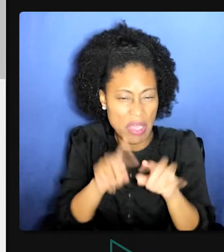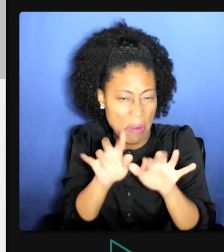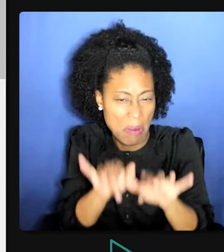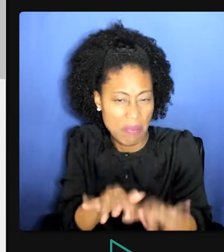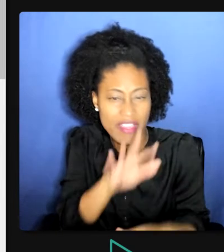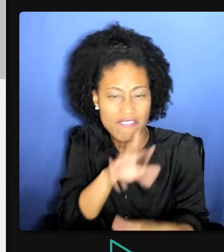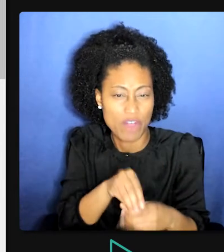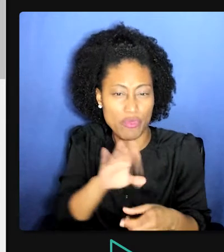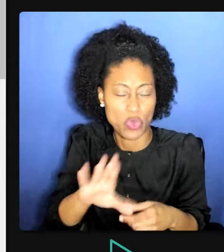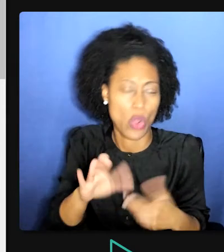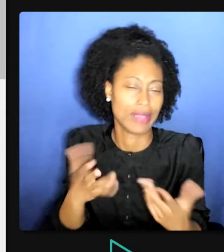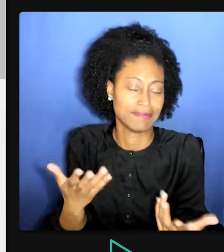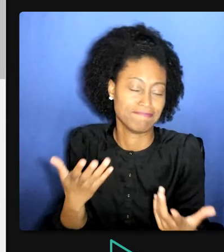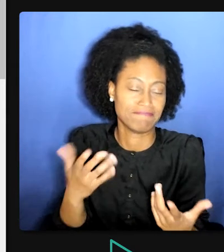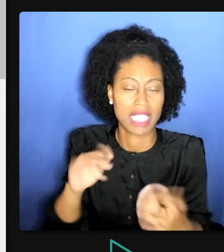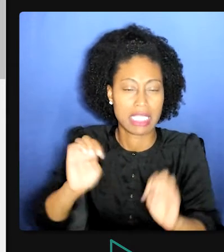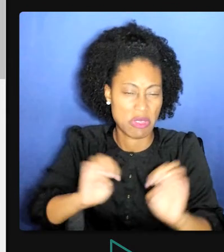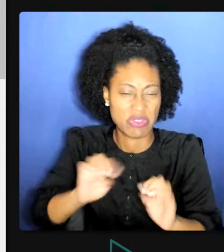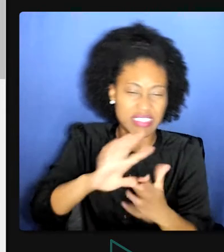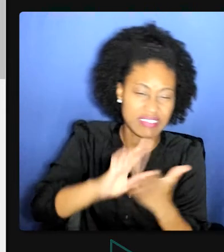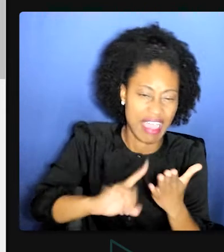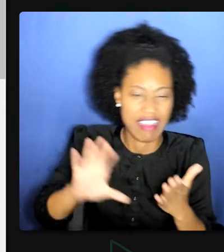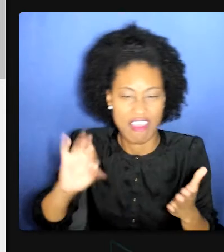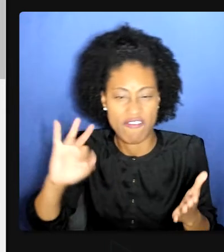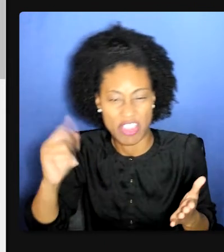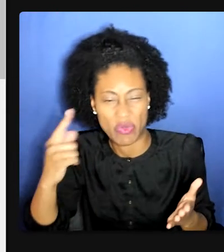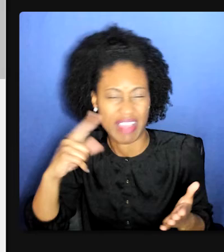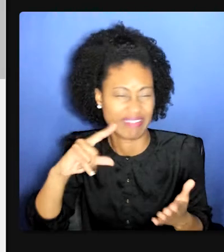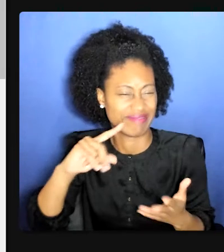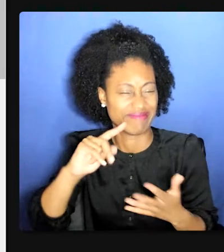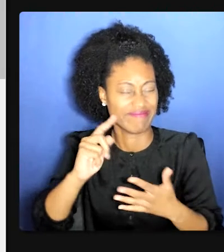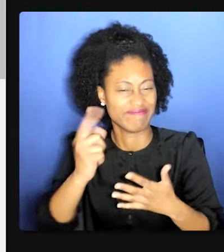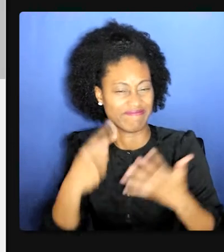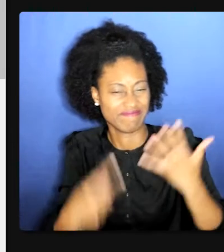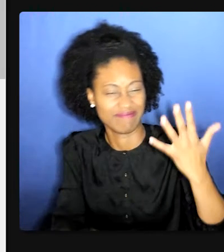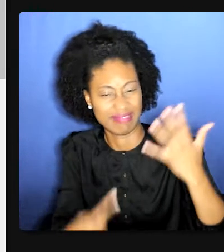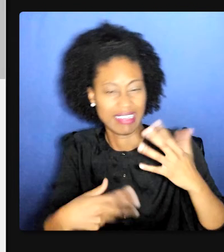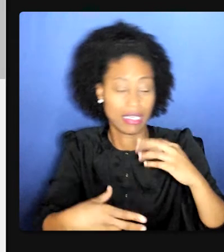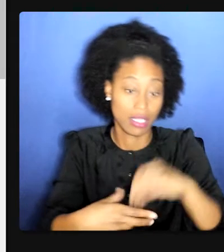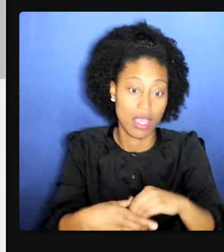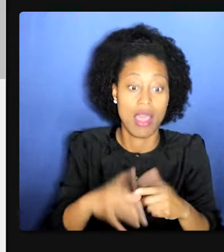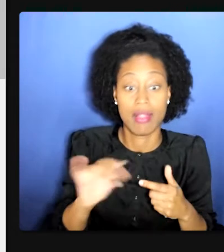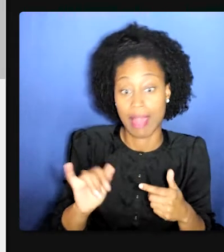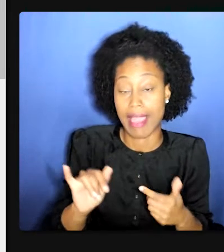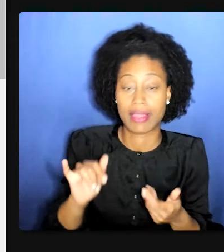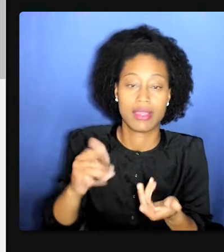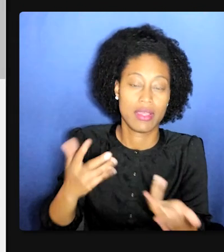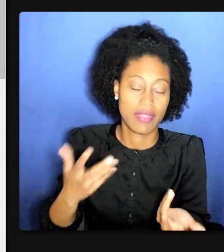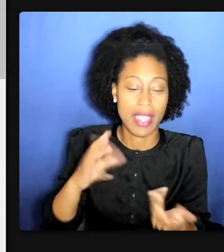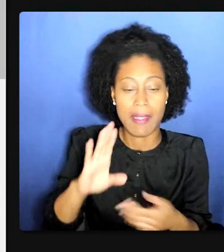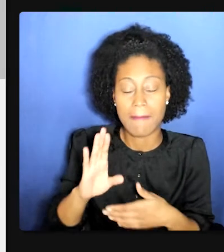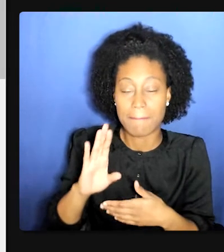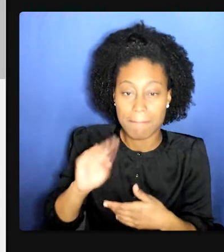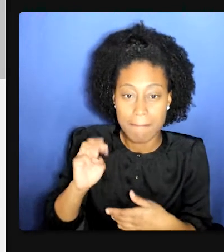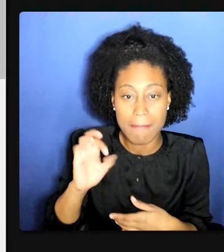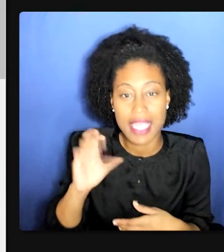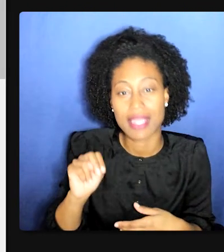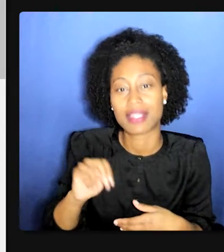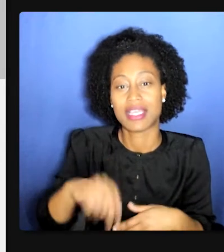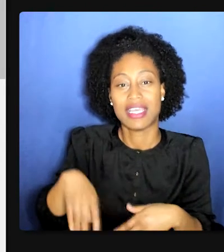as part of the experiment design and configuration like experiment name, description, the schedule for which it is running,